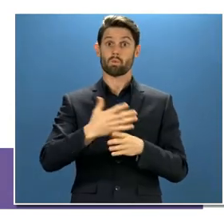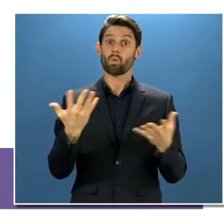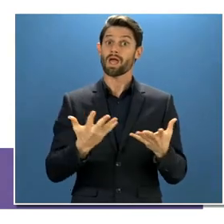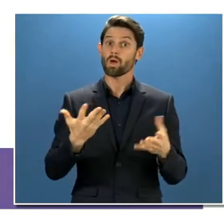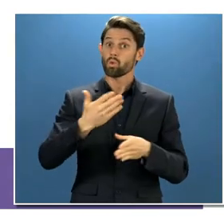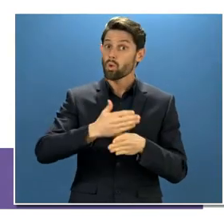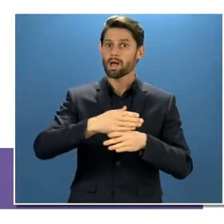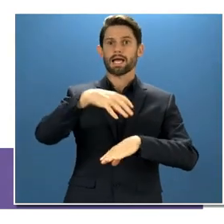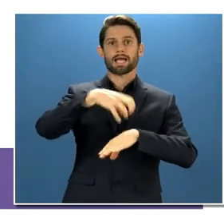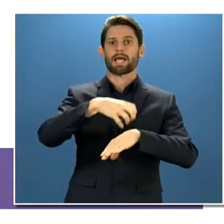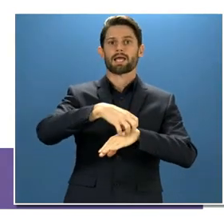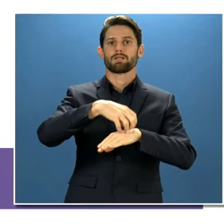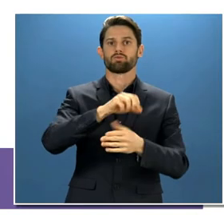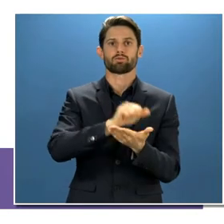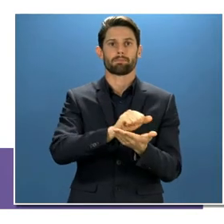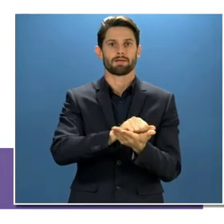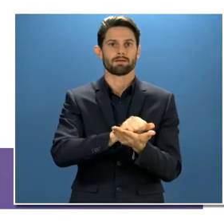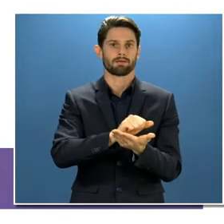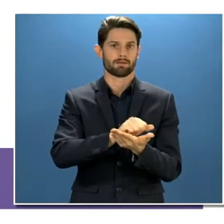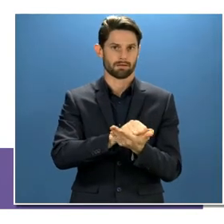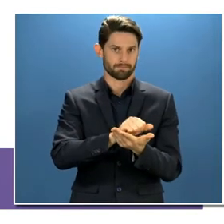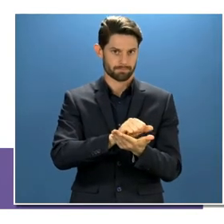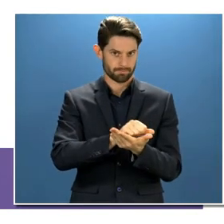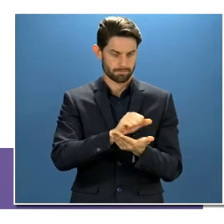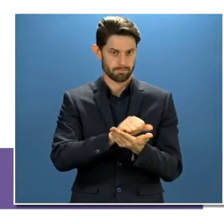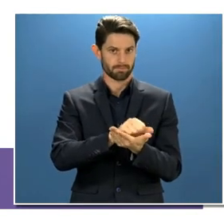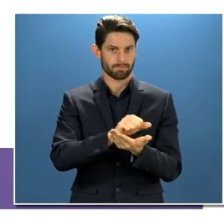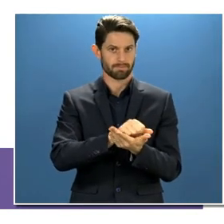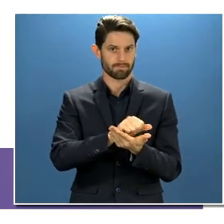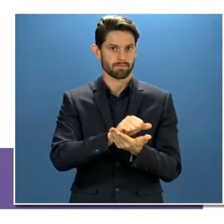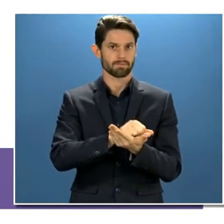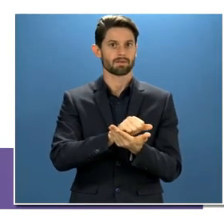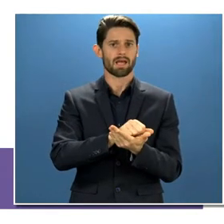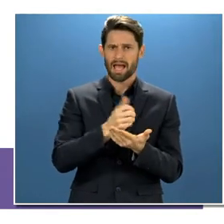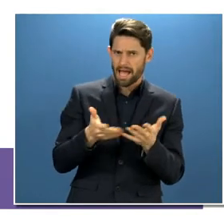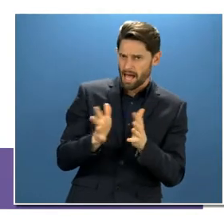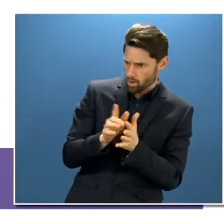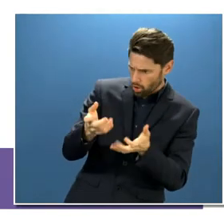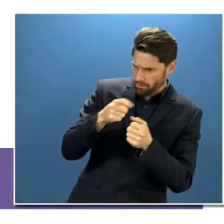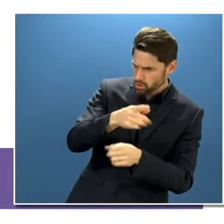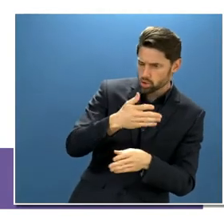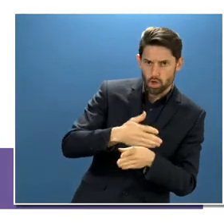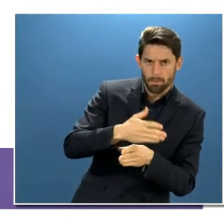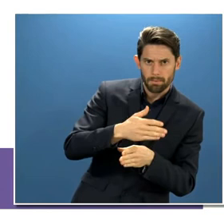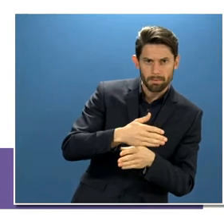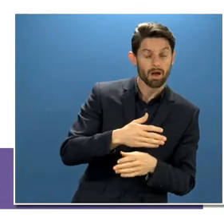Yes. Tell me about the first job at the cake shop? How did you get that job? Actually, it was very interesting.